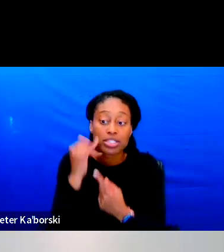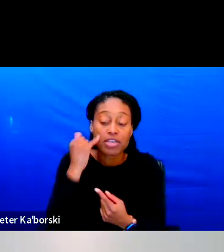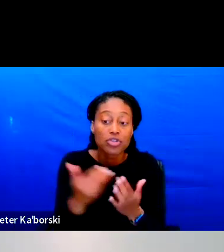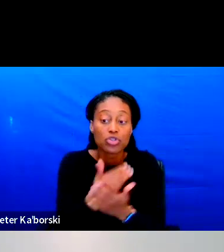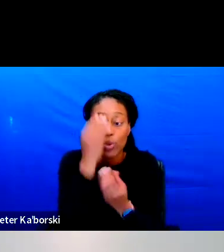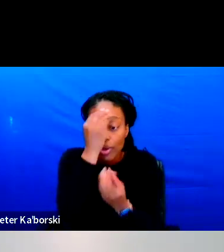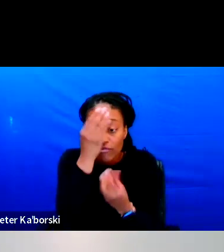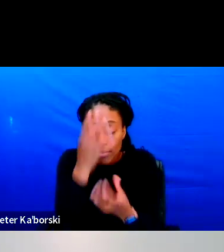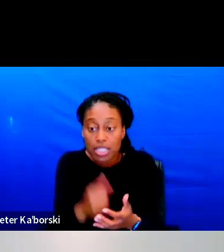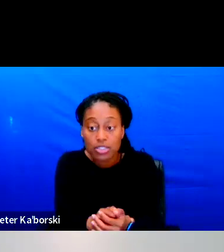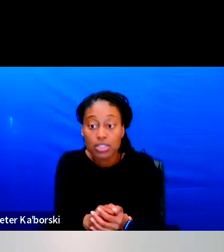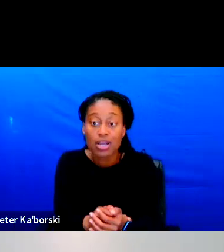Kyle Kleist: always looking to bring them in.